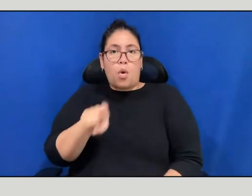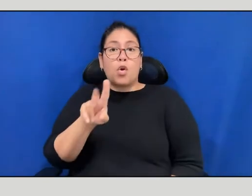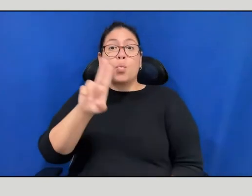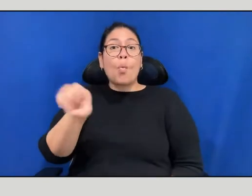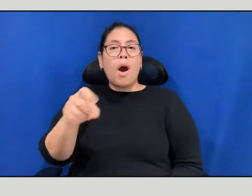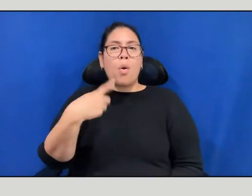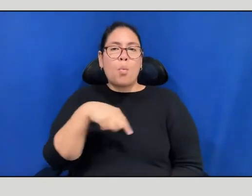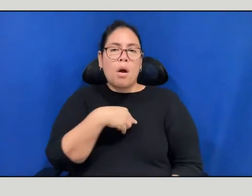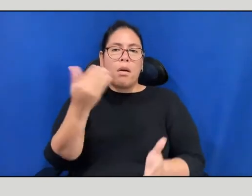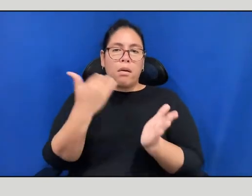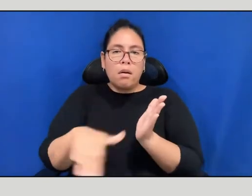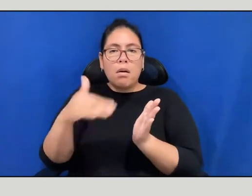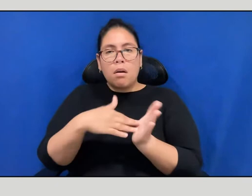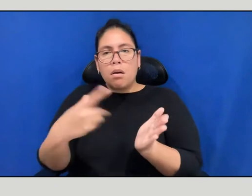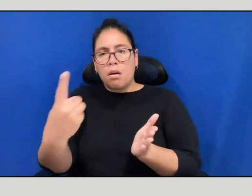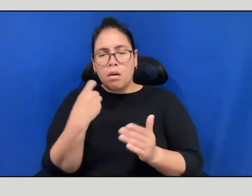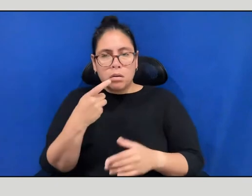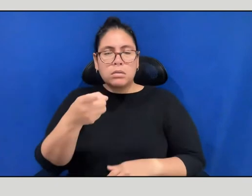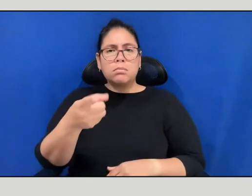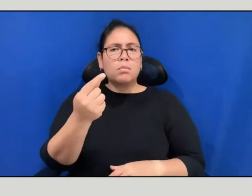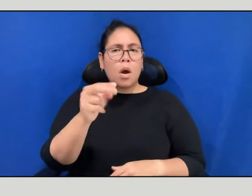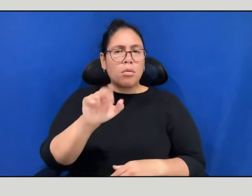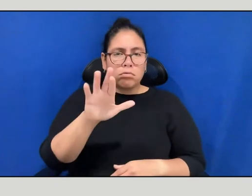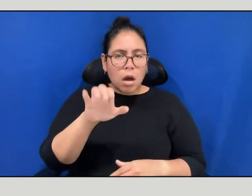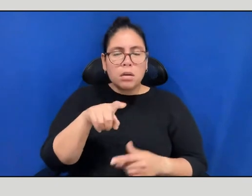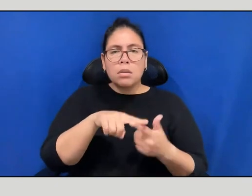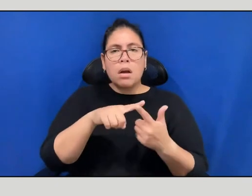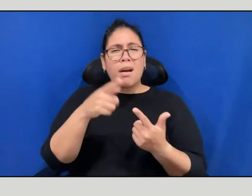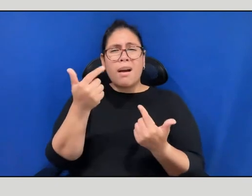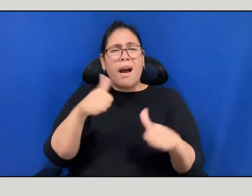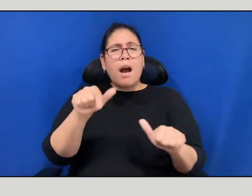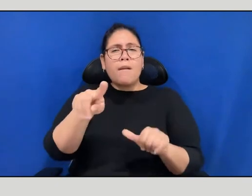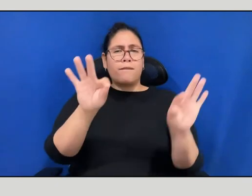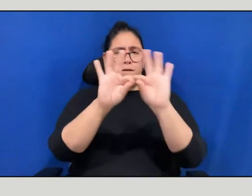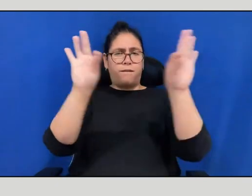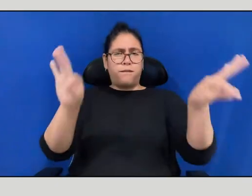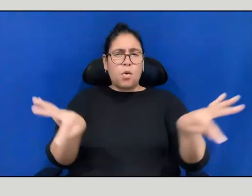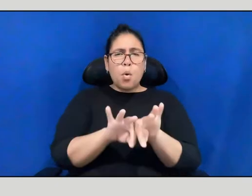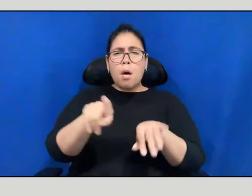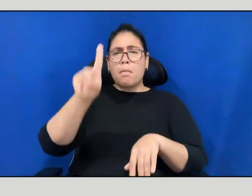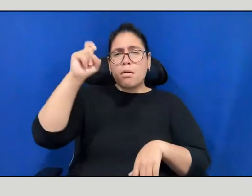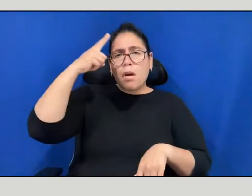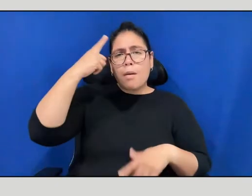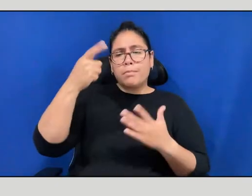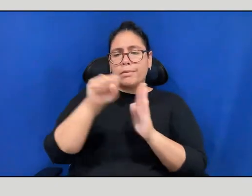"What race are you?" everywhere we go, any form we fill out, and even though those forms are always confusing